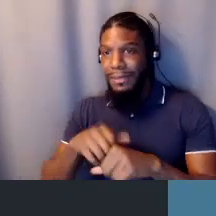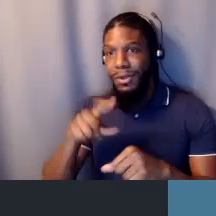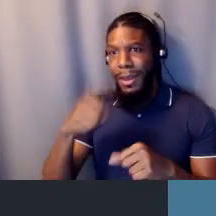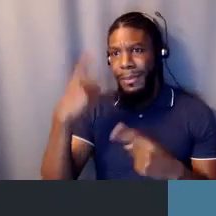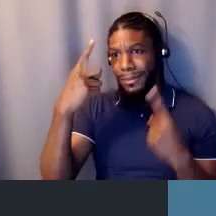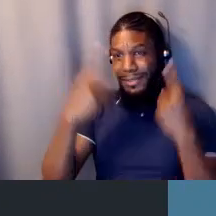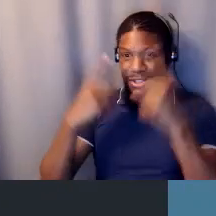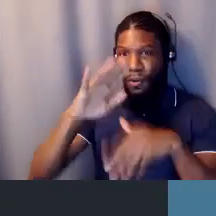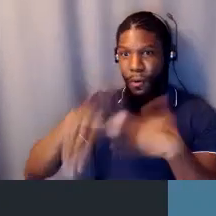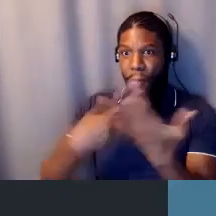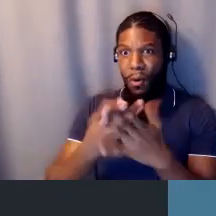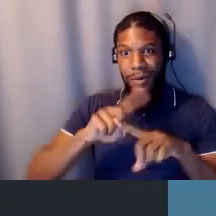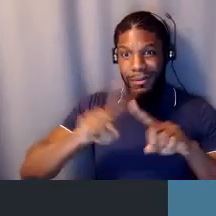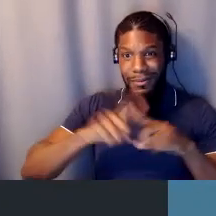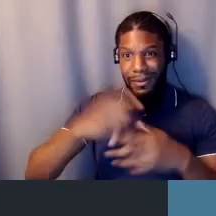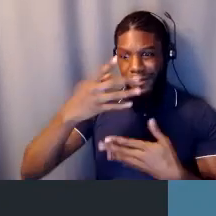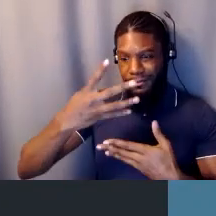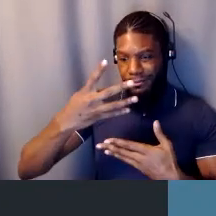And then thinking again of those thresholds